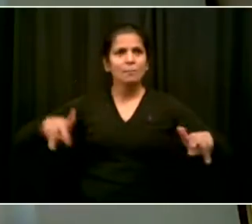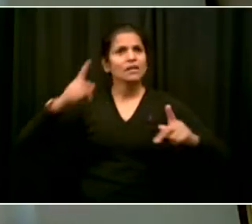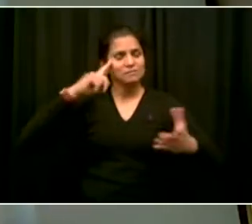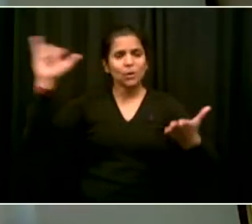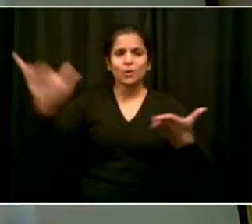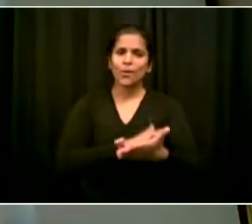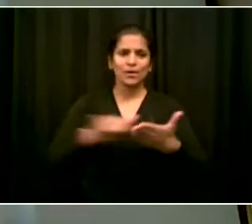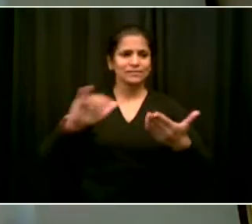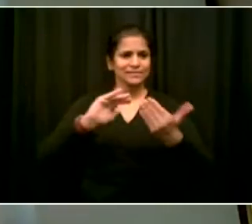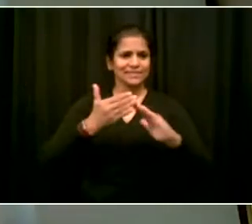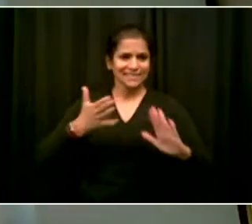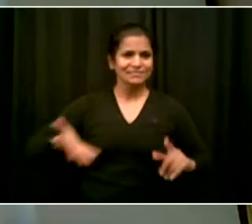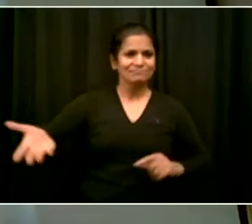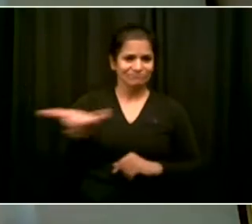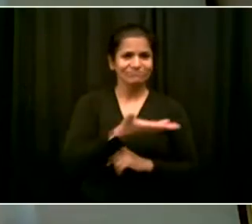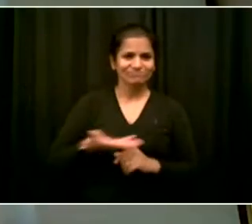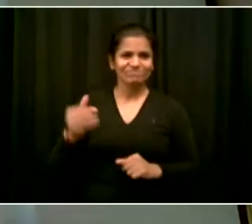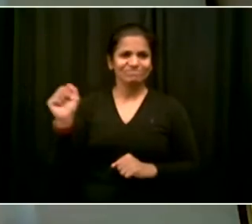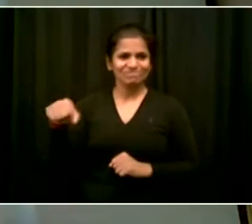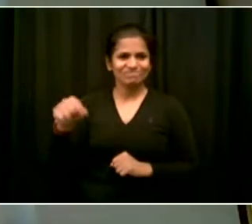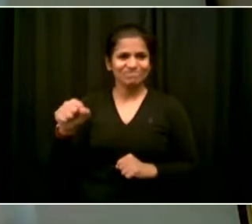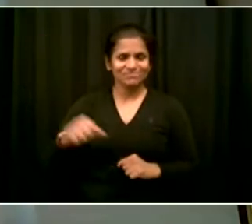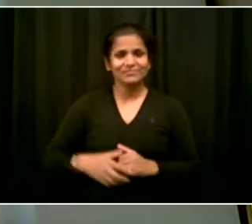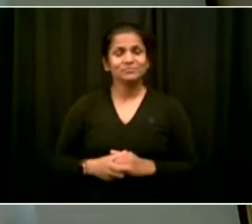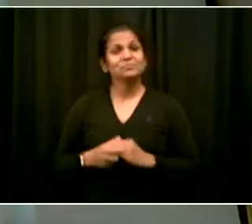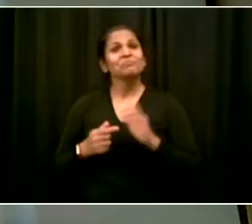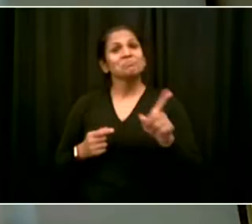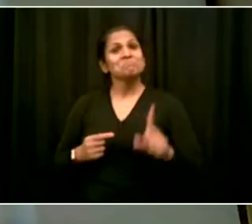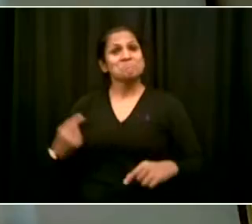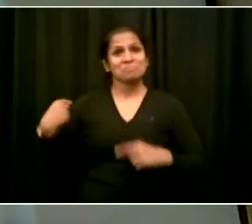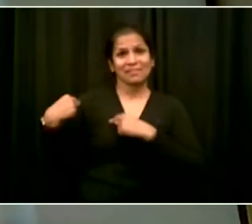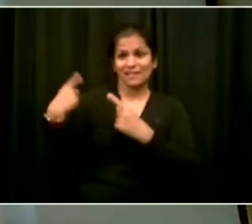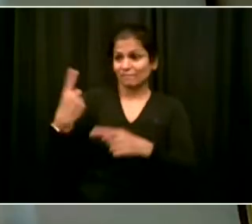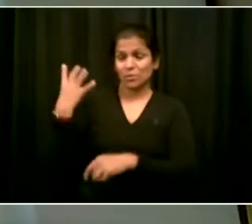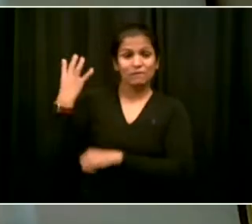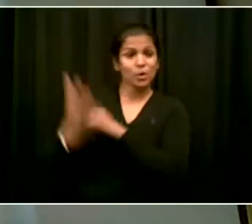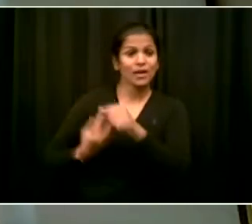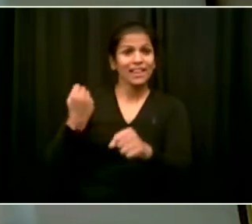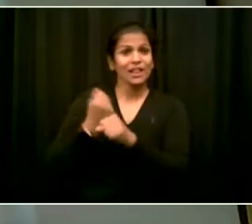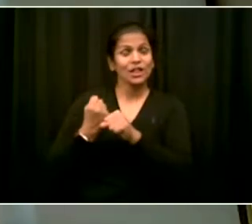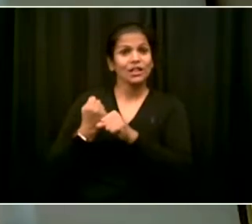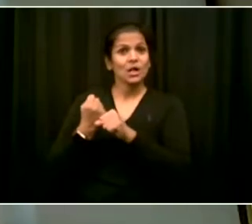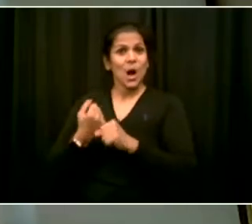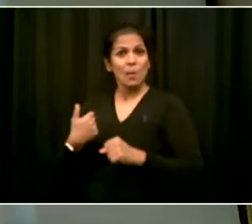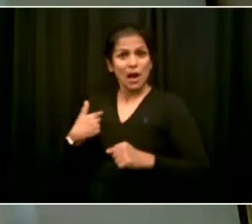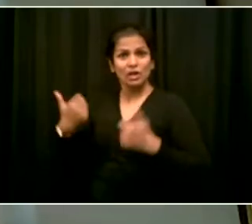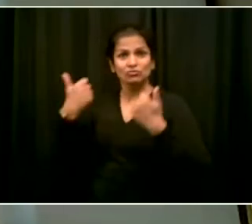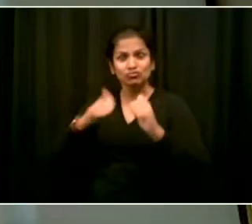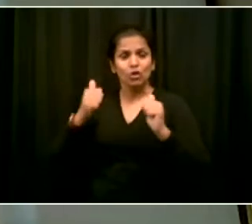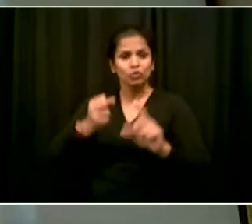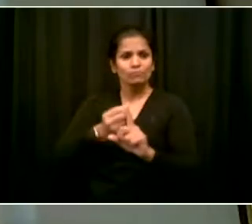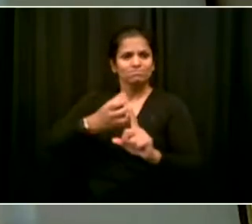AND SCALE THEM UP TTHAO VE THIS EXPERTISE IN PANDEMIC RESPONSE BECAUSE WE SEE A SUBSTANTIAL ECONONOMIC